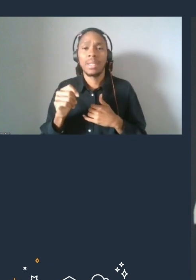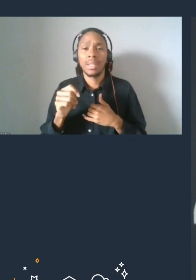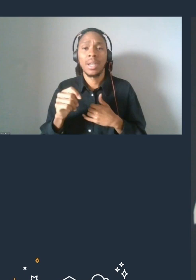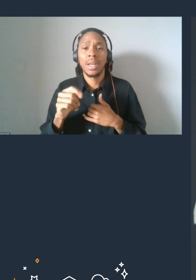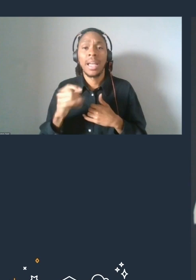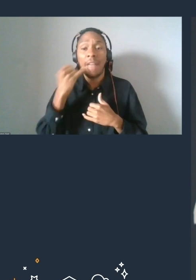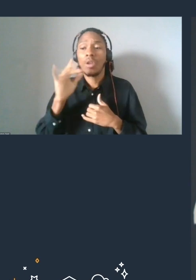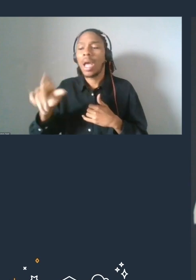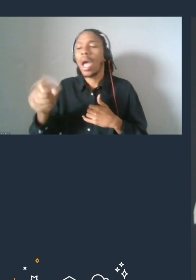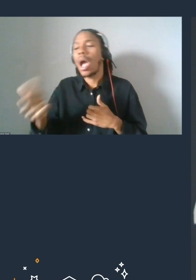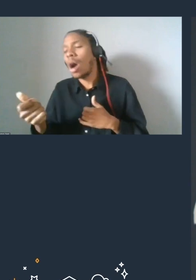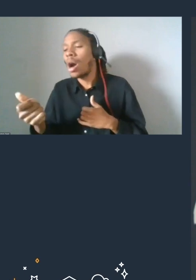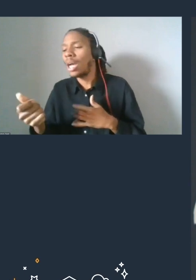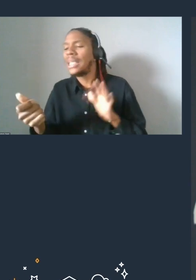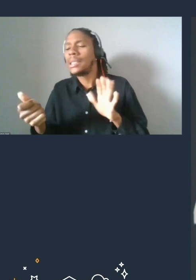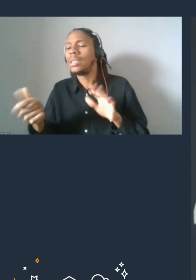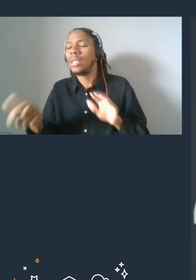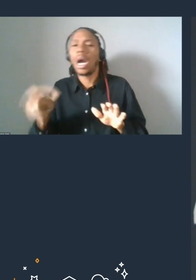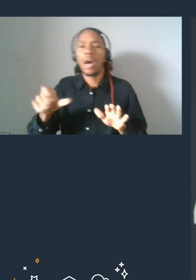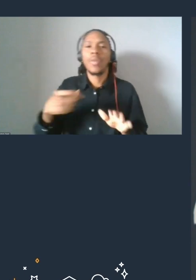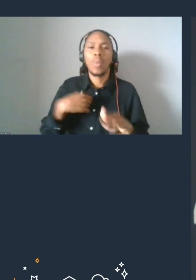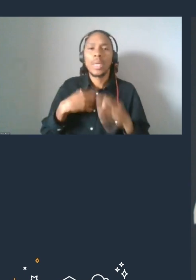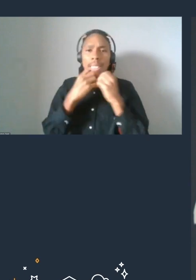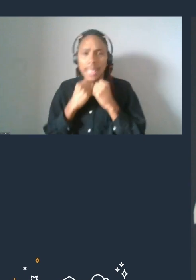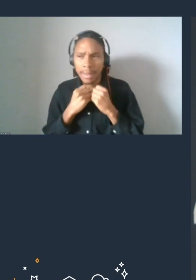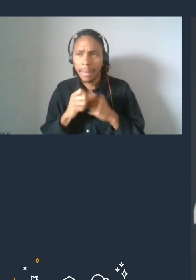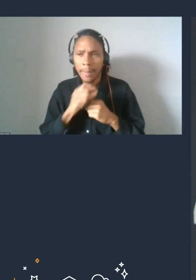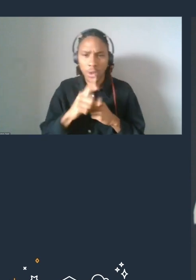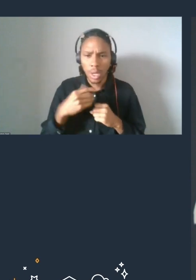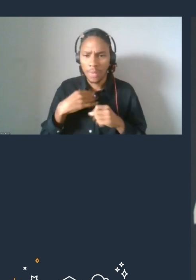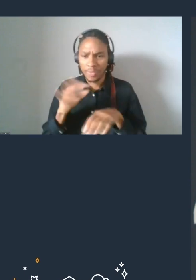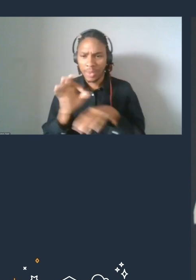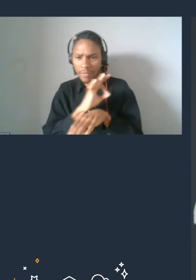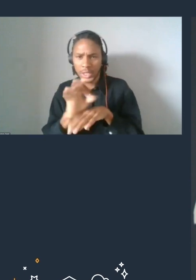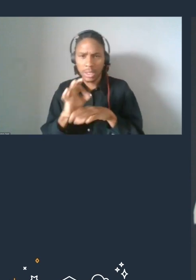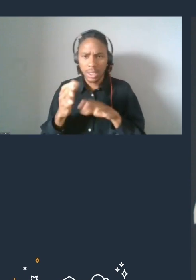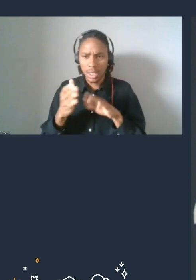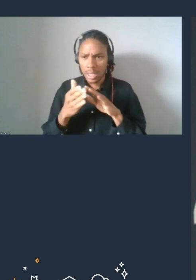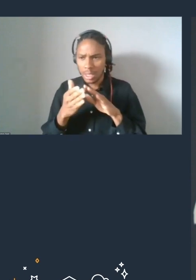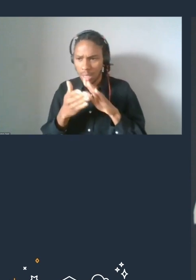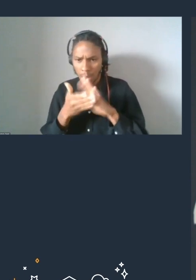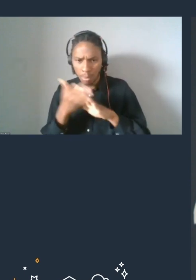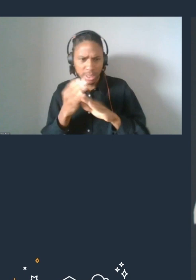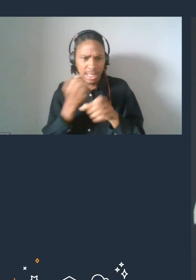We take a lot of care in making our features operationally safe here at Amazon S3